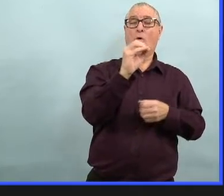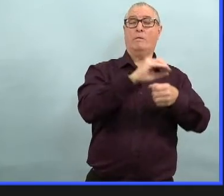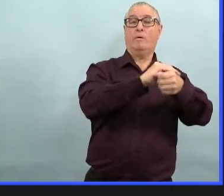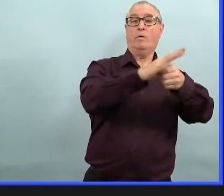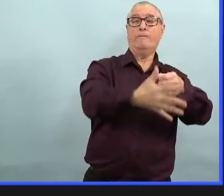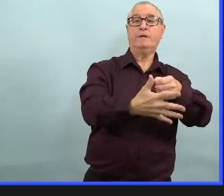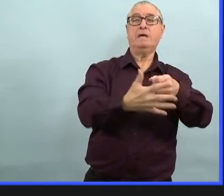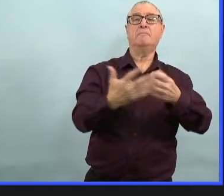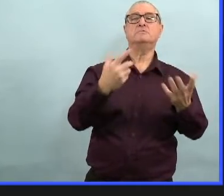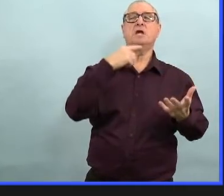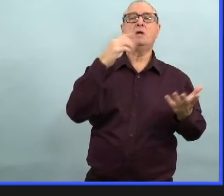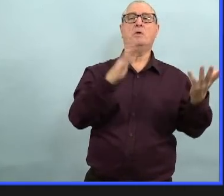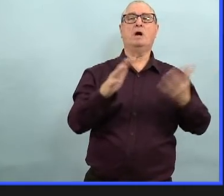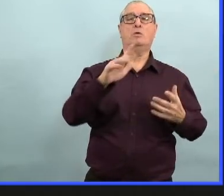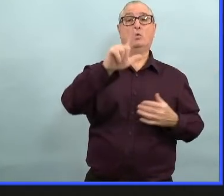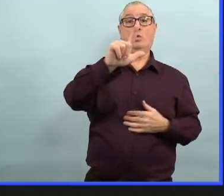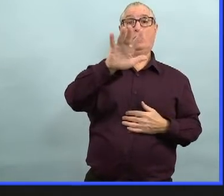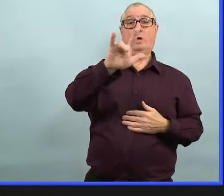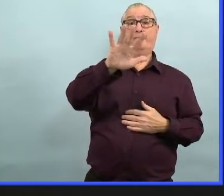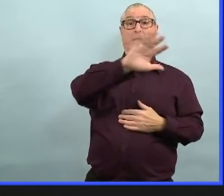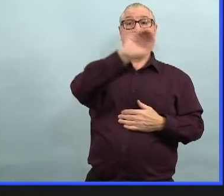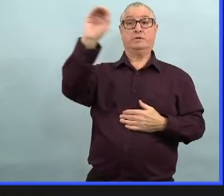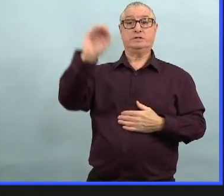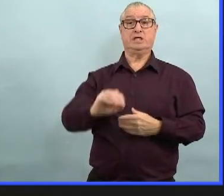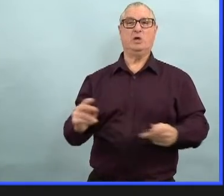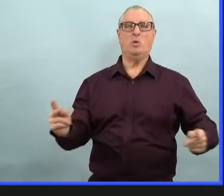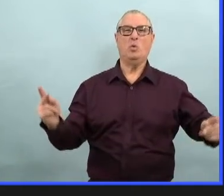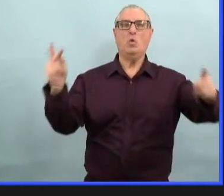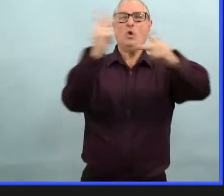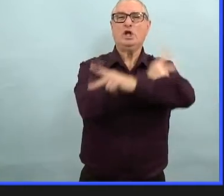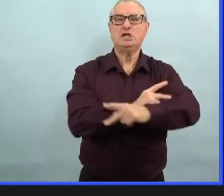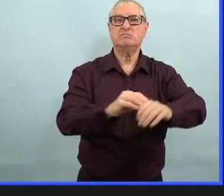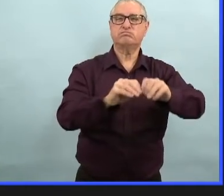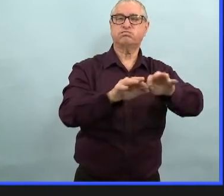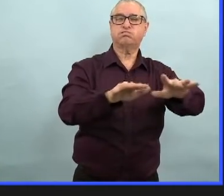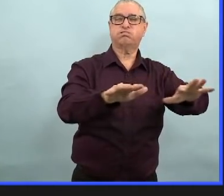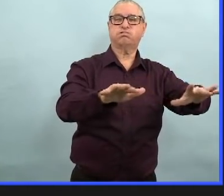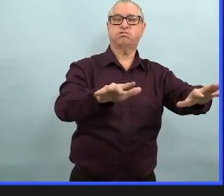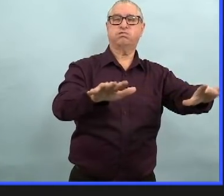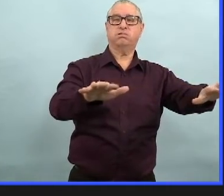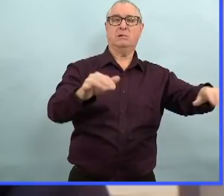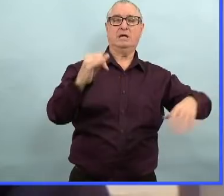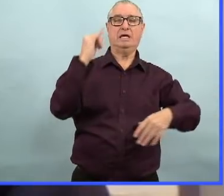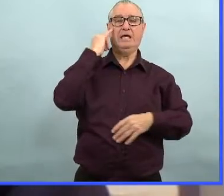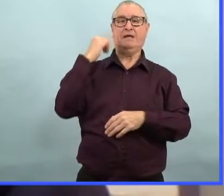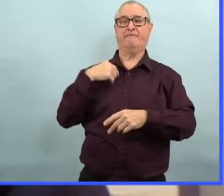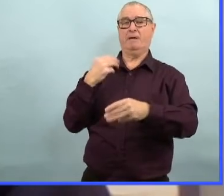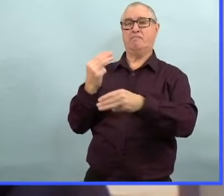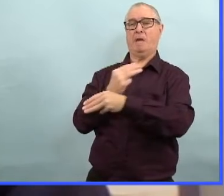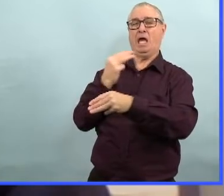lately you do the math and we're gonna have way more people in icu in a few weeks can you explain